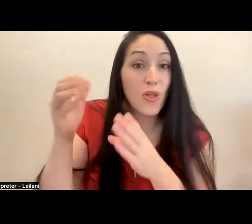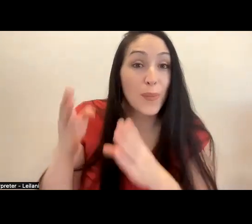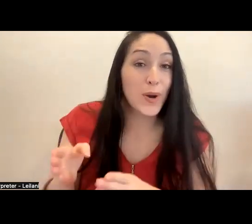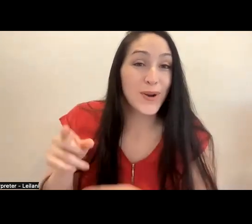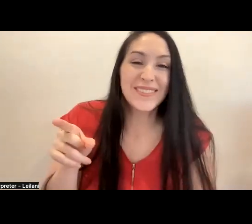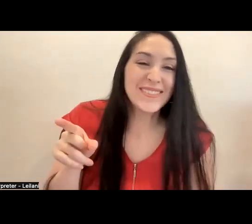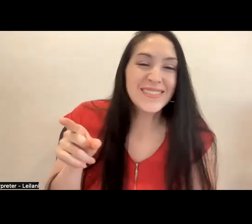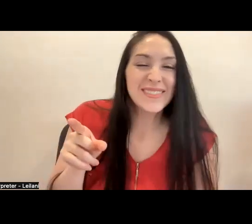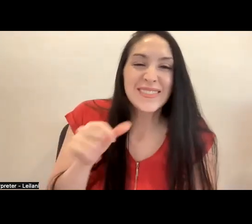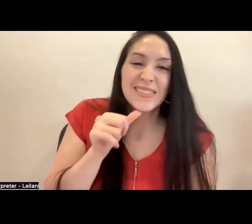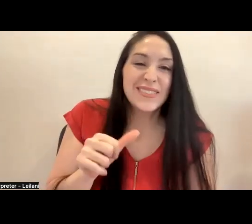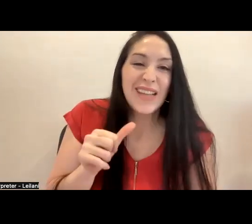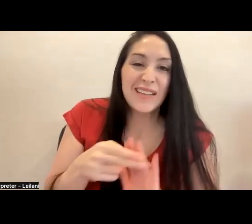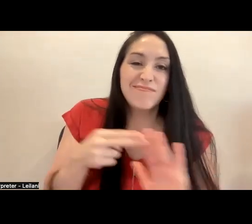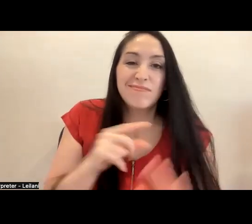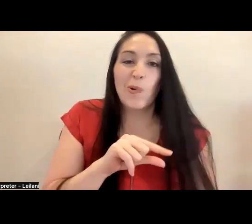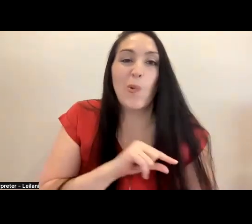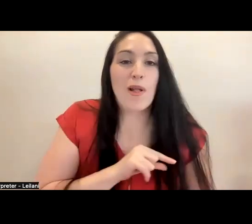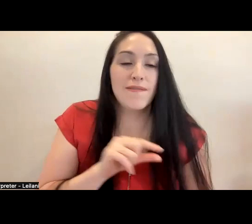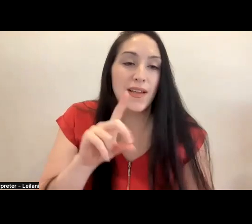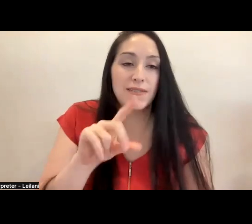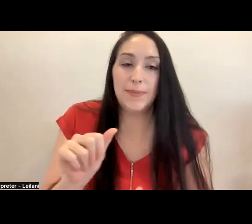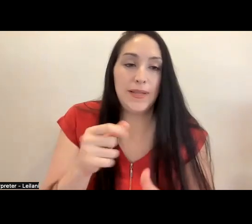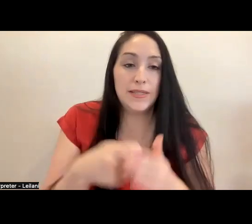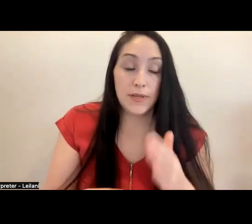usually tell individuals when they do make a withdrawal from enable.